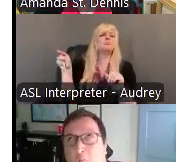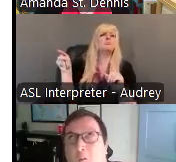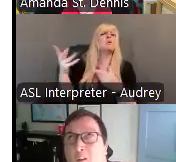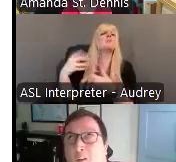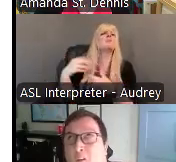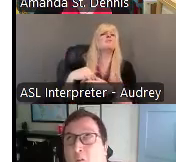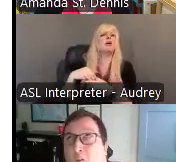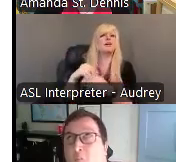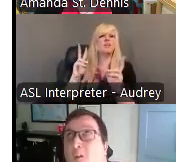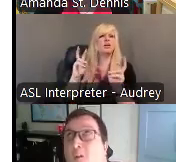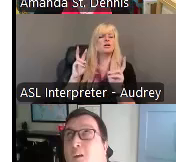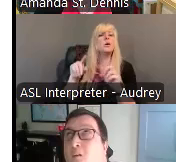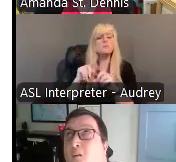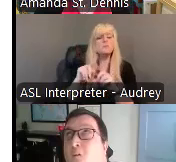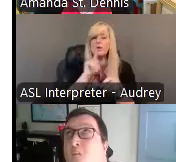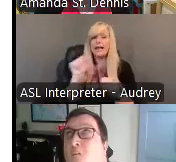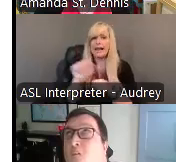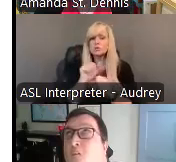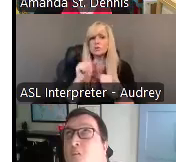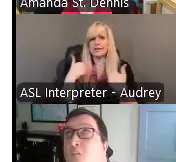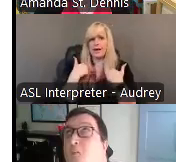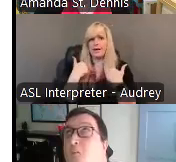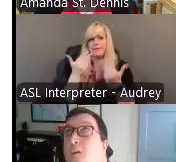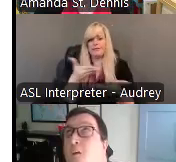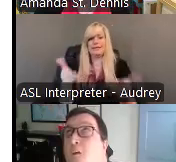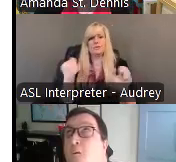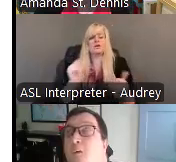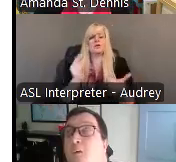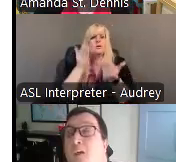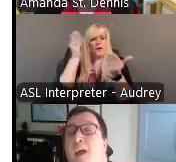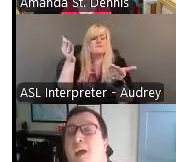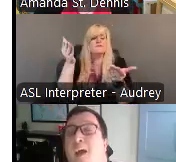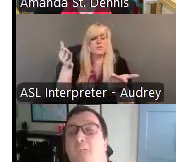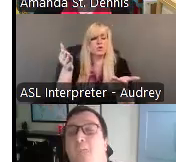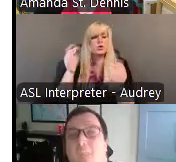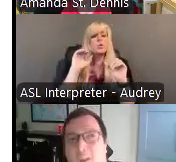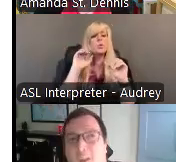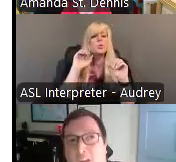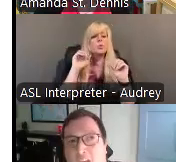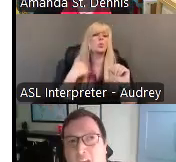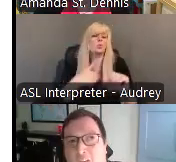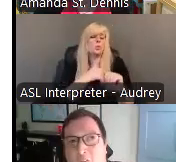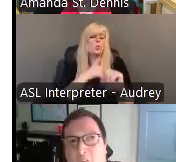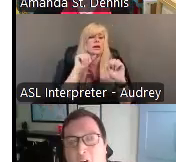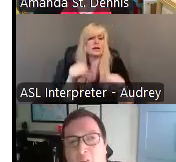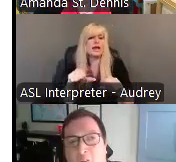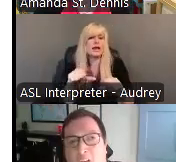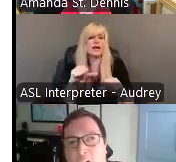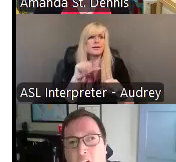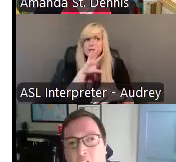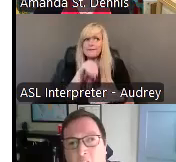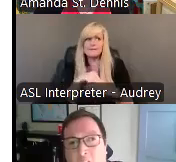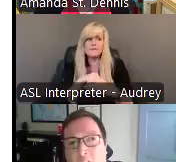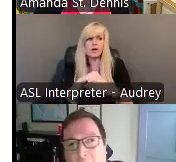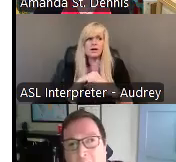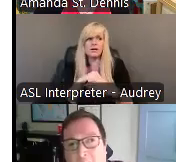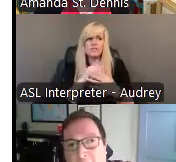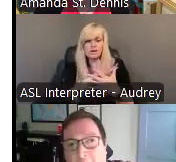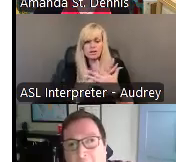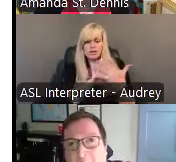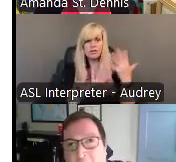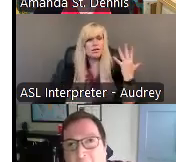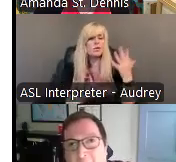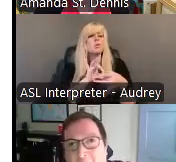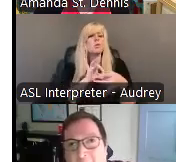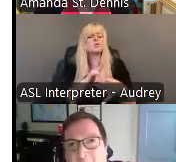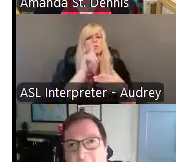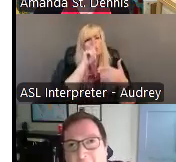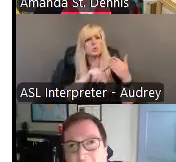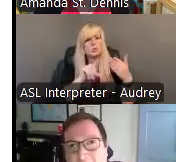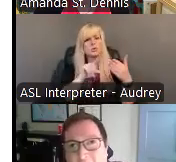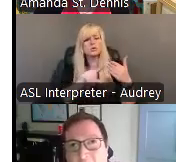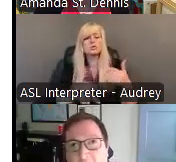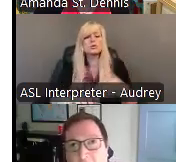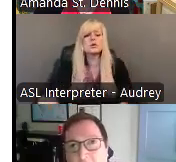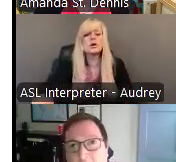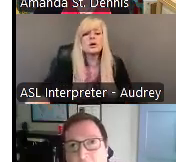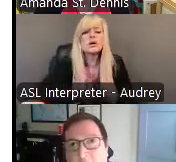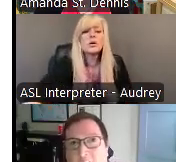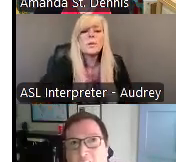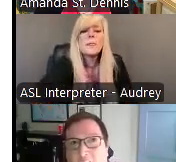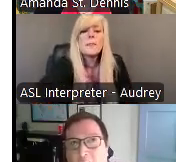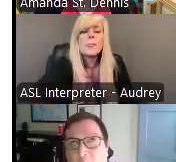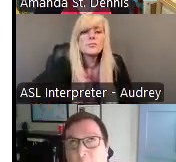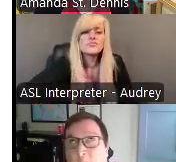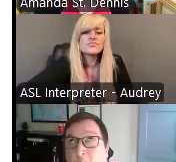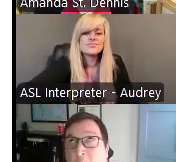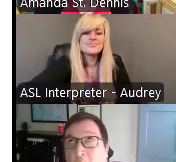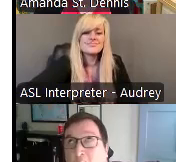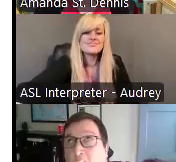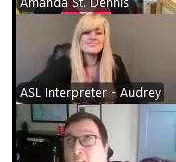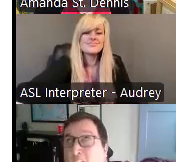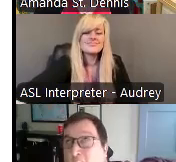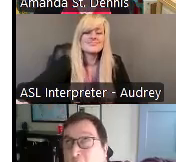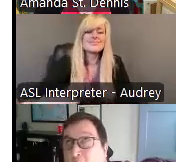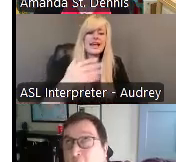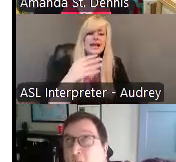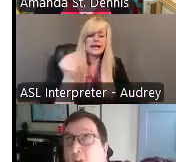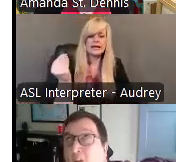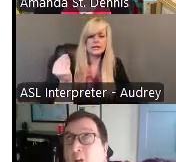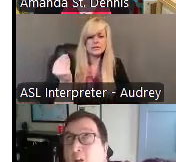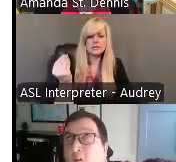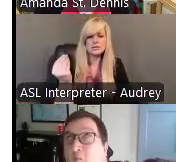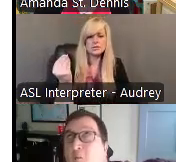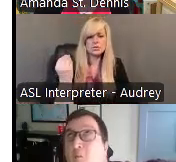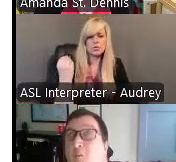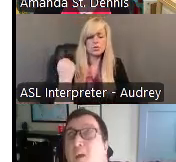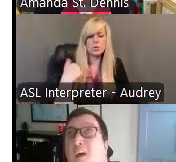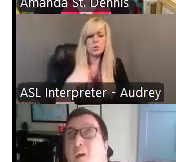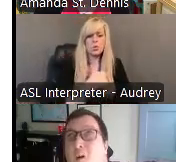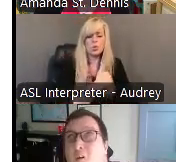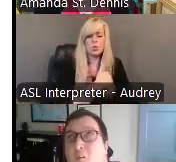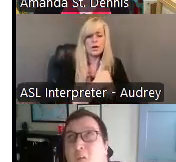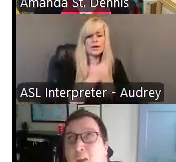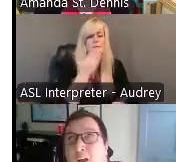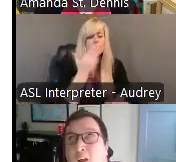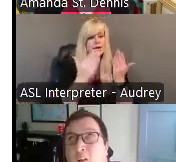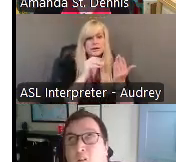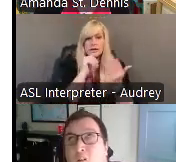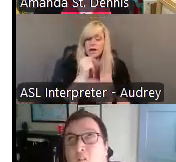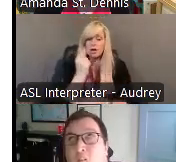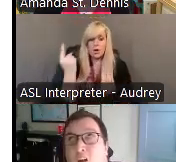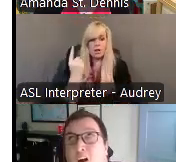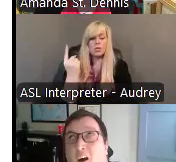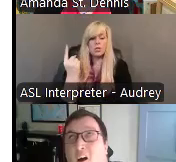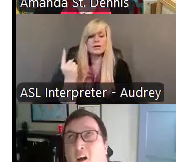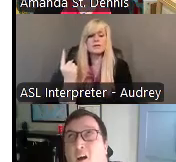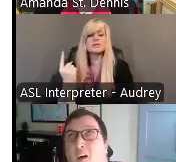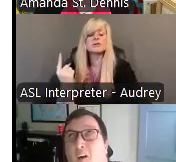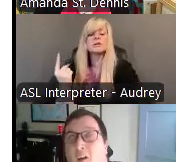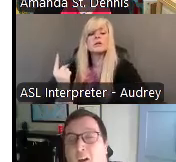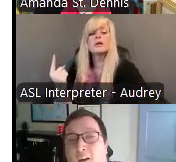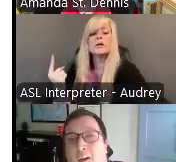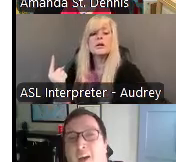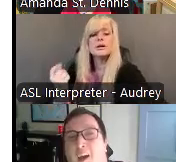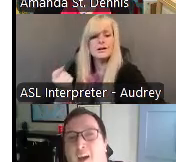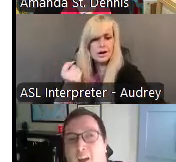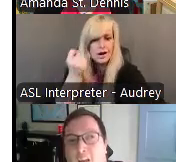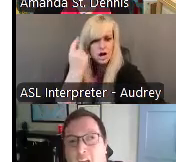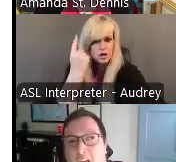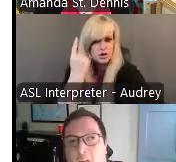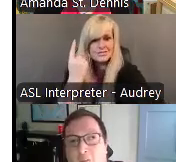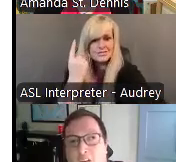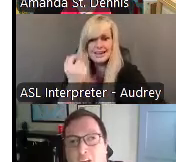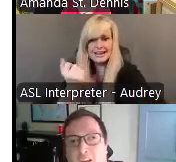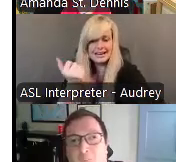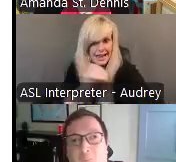we can be involved in research. And we may not always understand everything